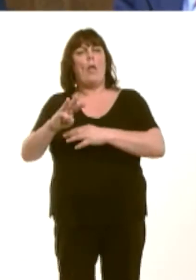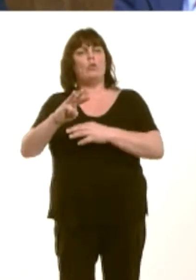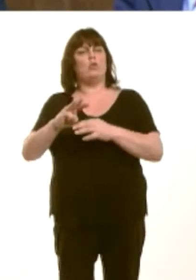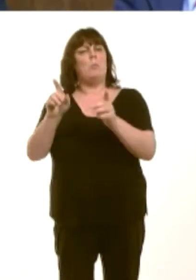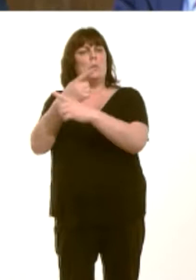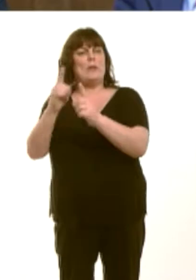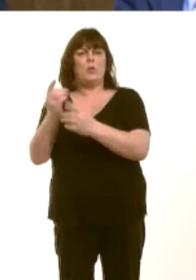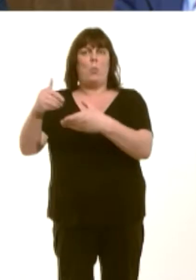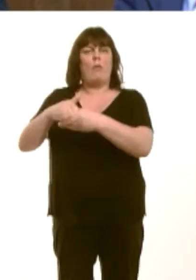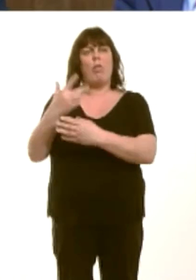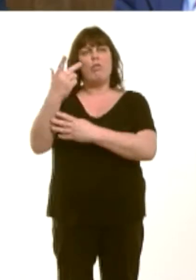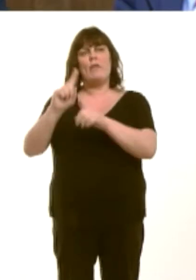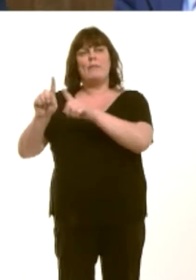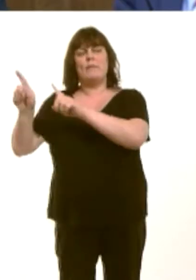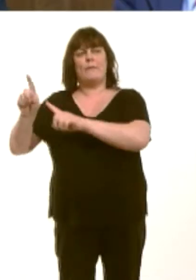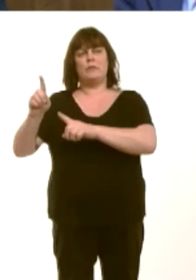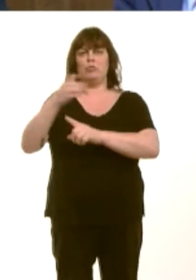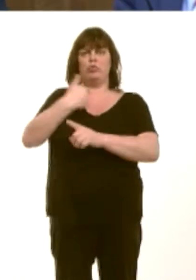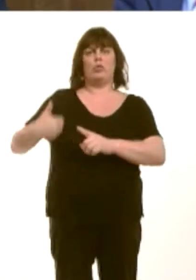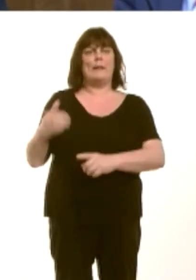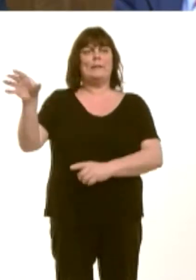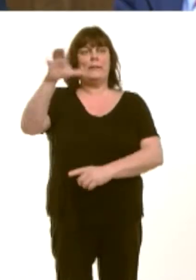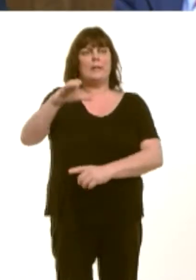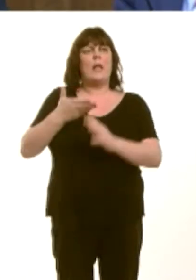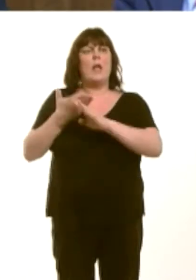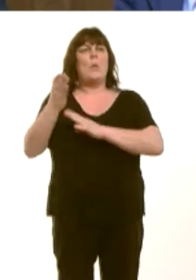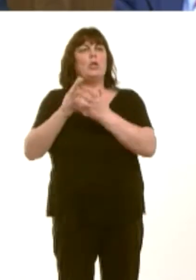I can say that the Duke visited the Welsh Government office in Shanghai, and, indeed,